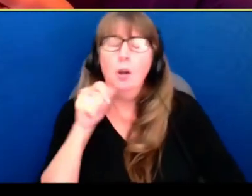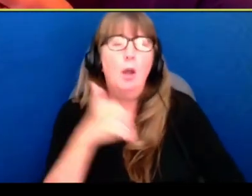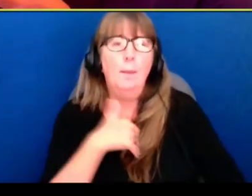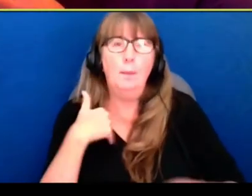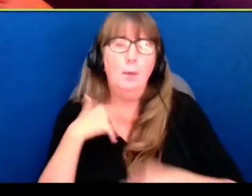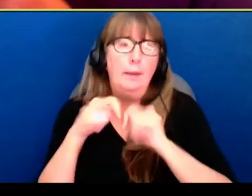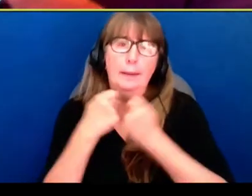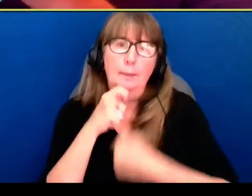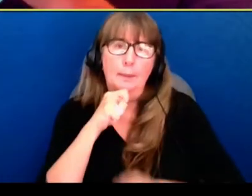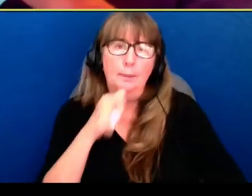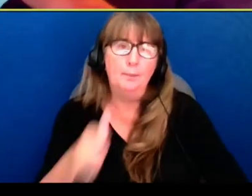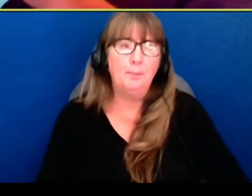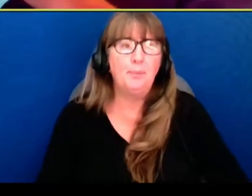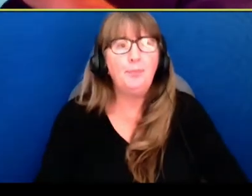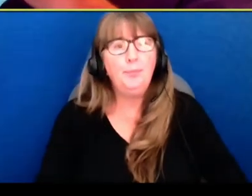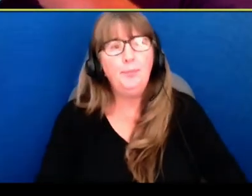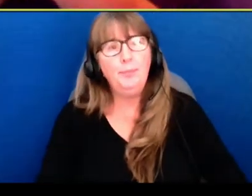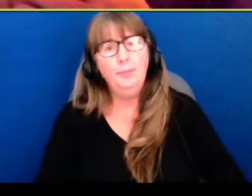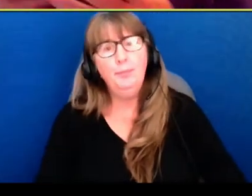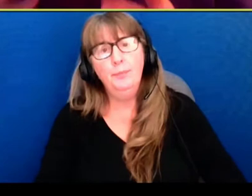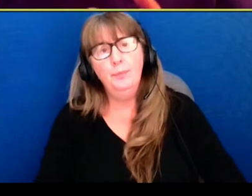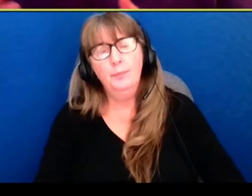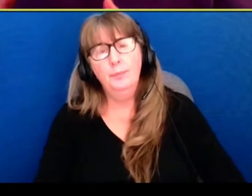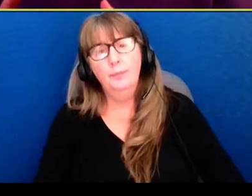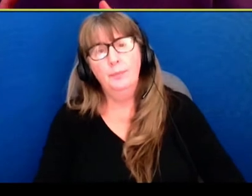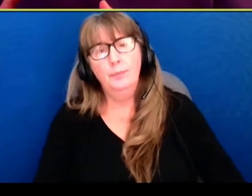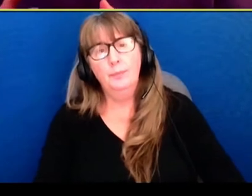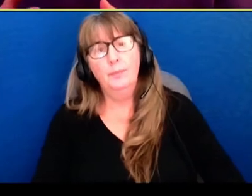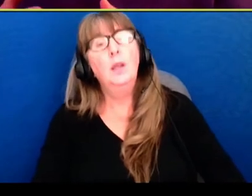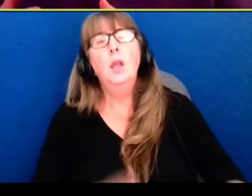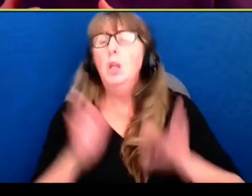Encourage parents to ask questions.